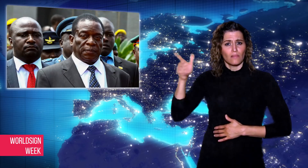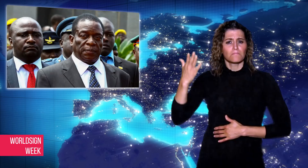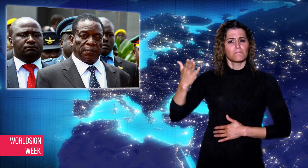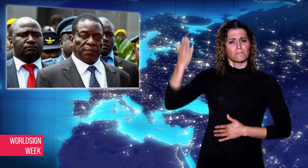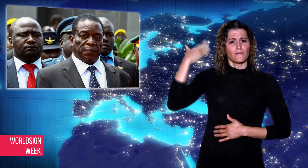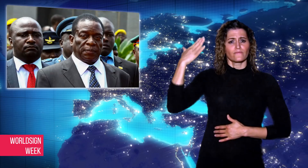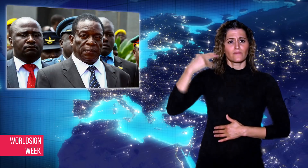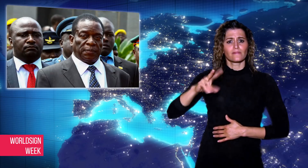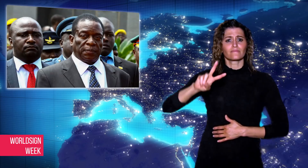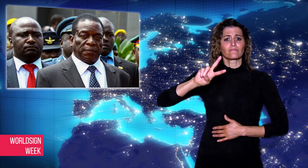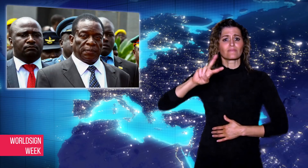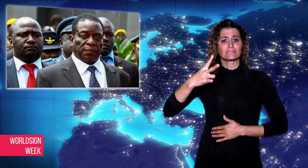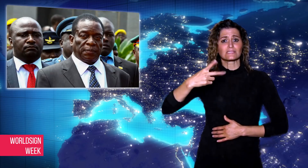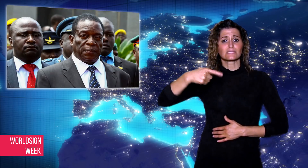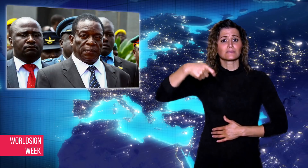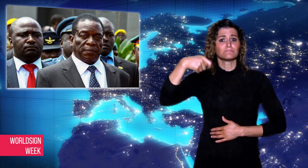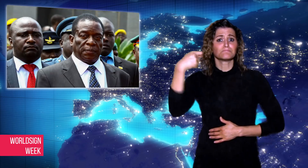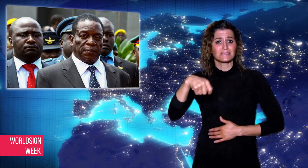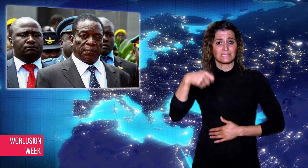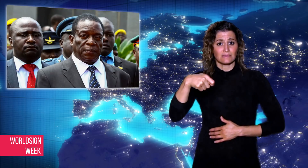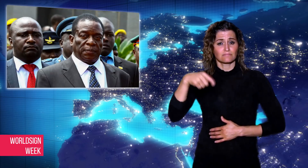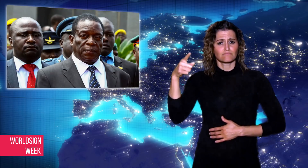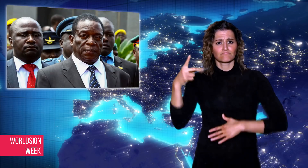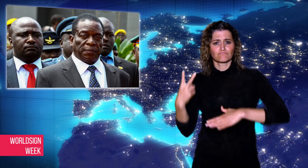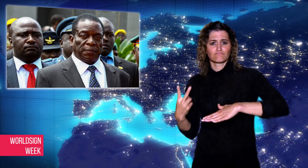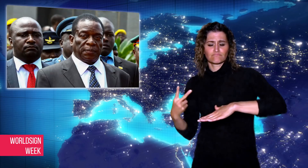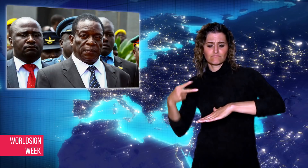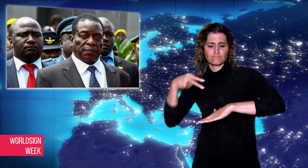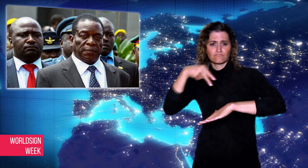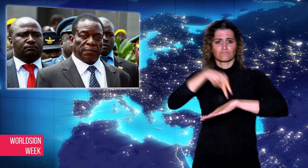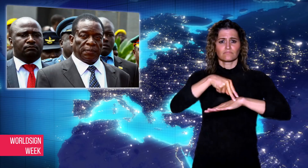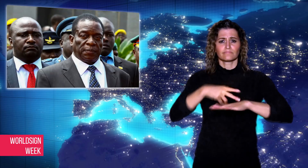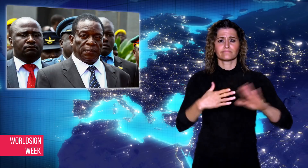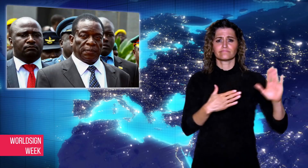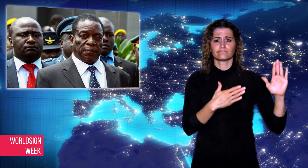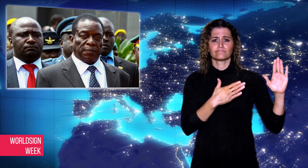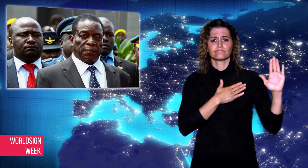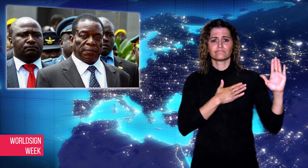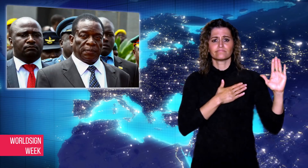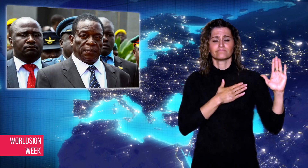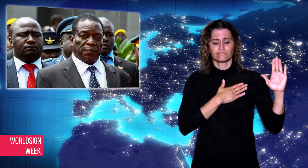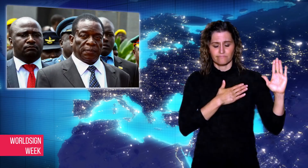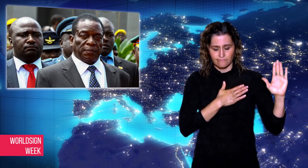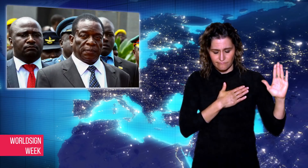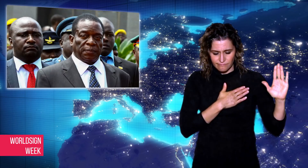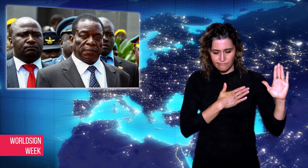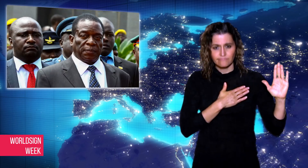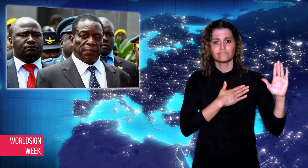Zimbabwe at a packed stadium. This